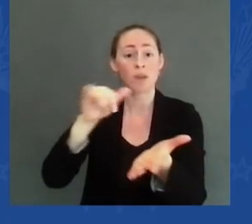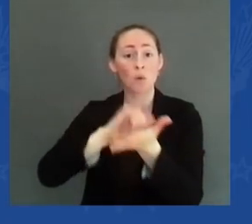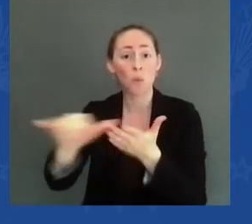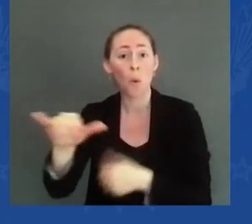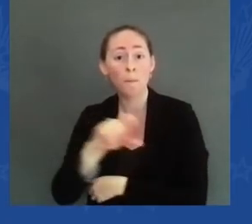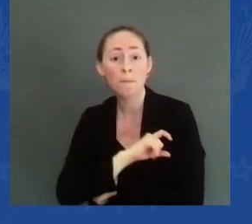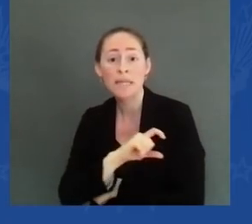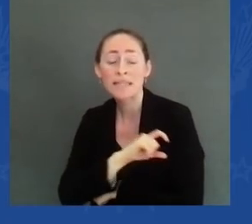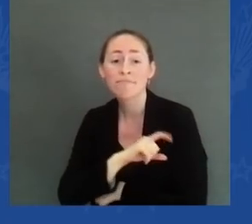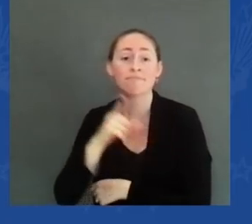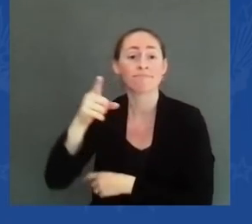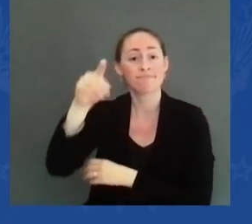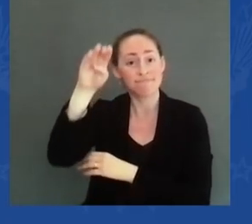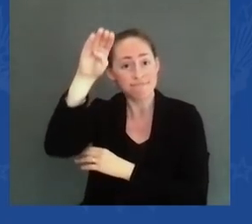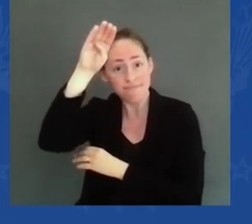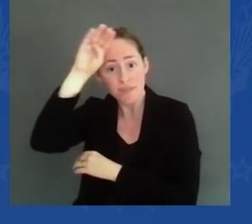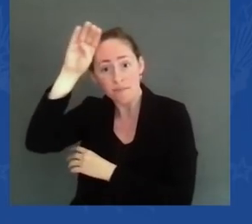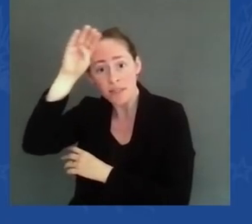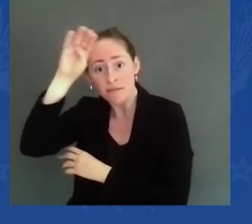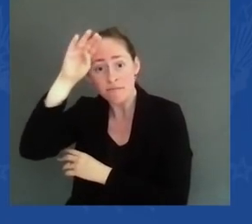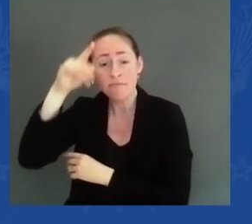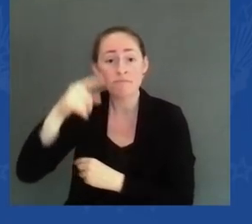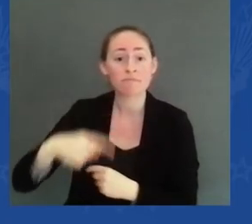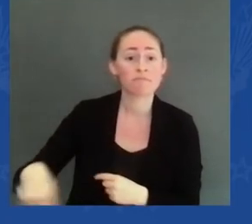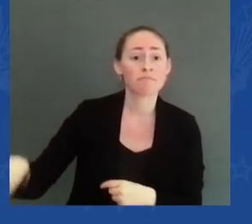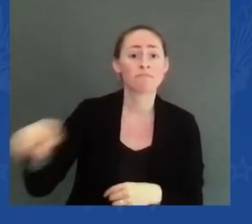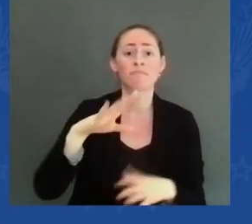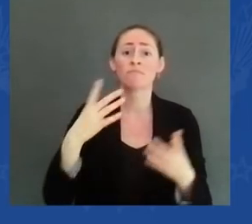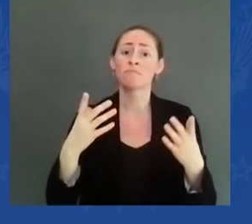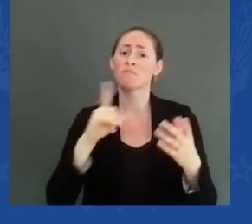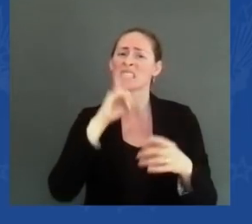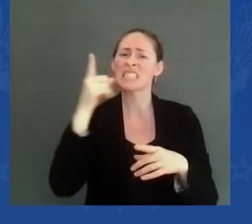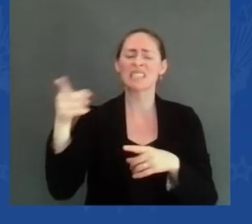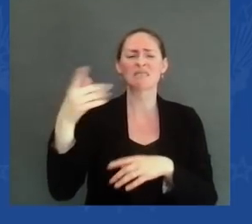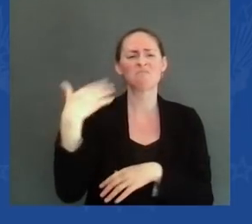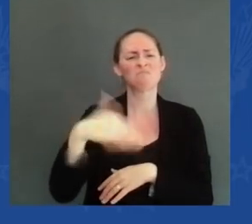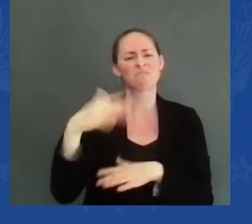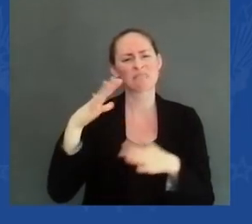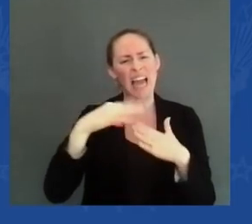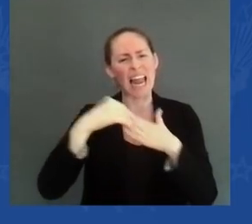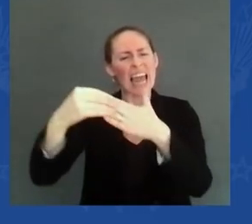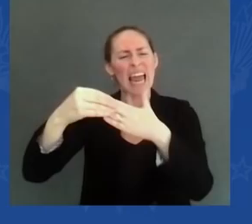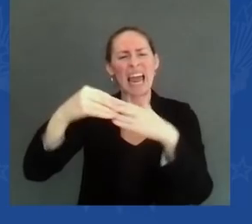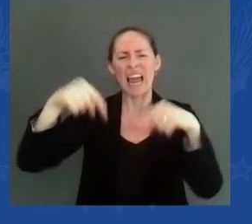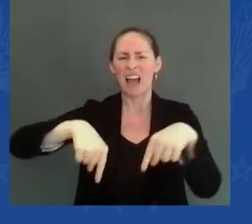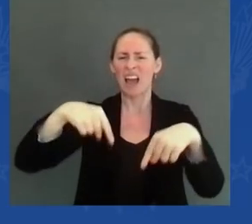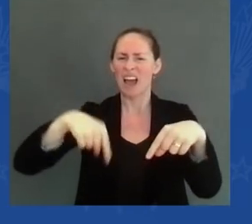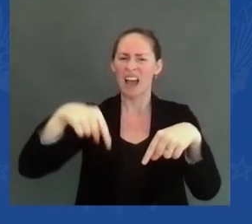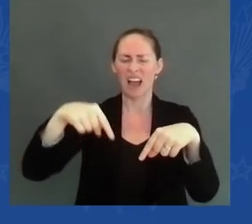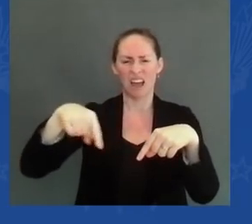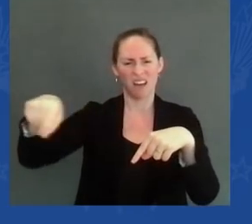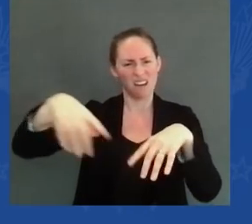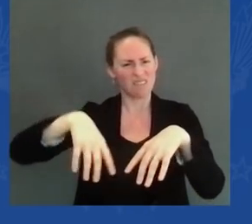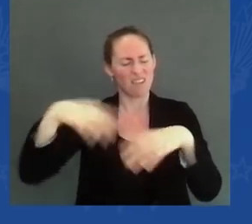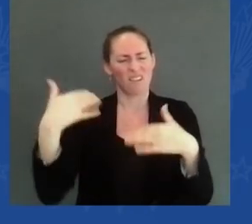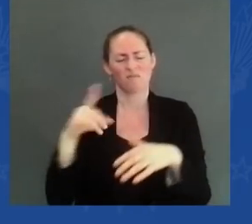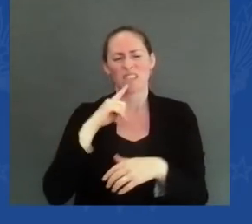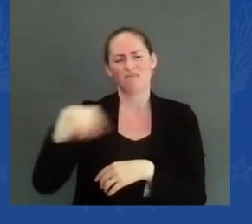they're leading with incredible, incredible courage. Two linemen have been killed -- trying to make sure we have --